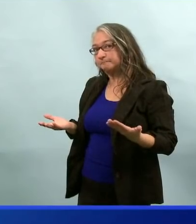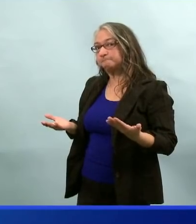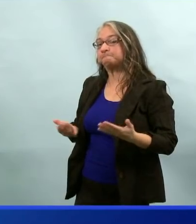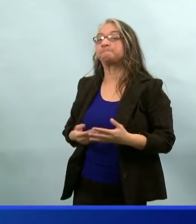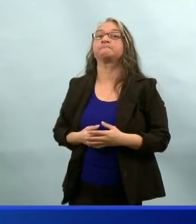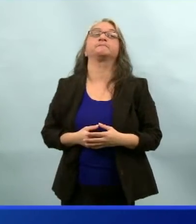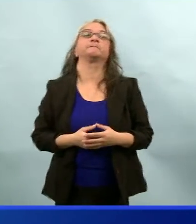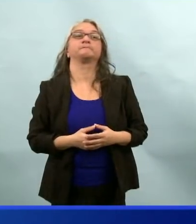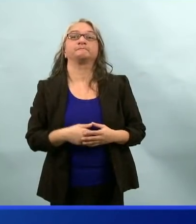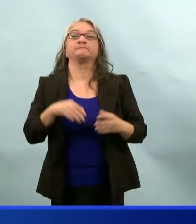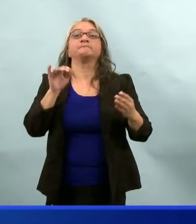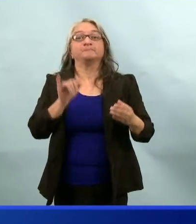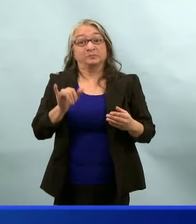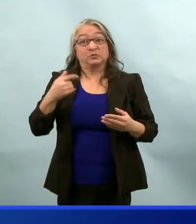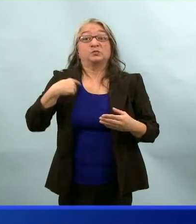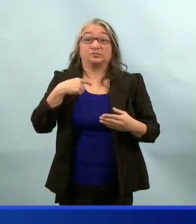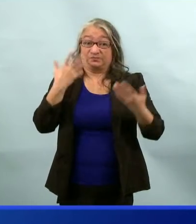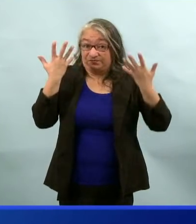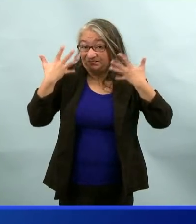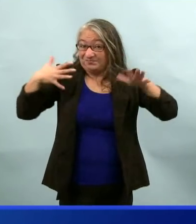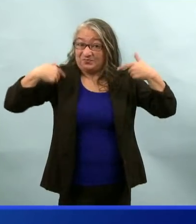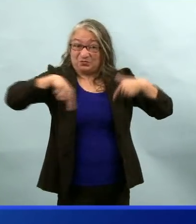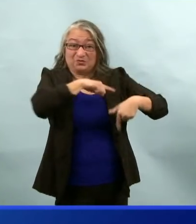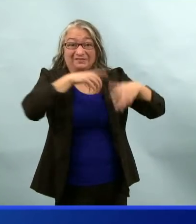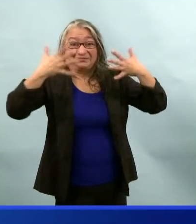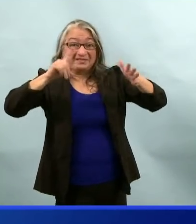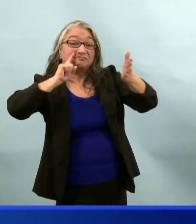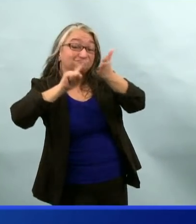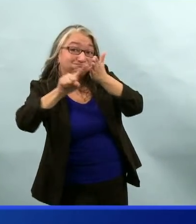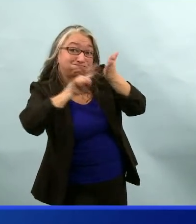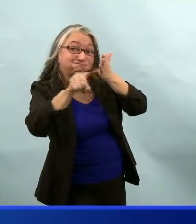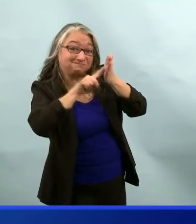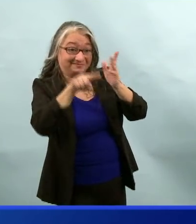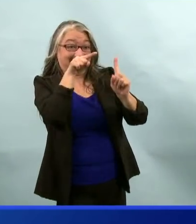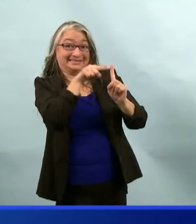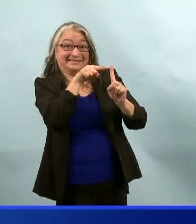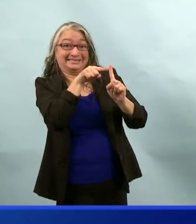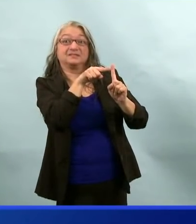we've done our case in contact management with this individual as well and there's no risk to